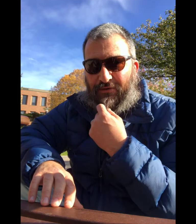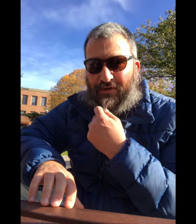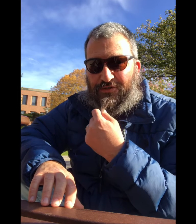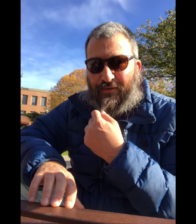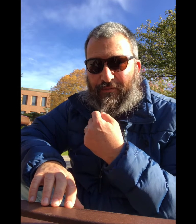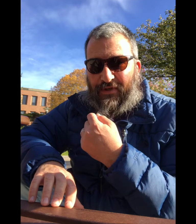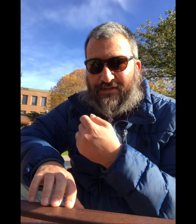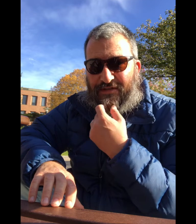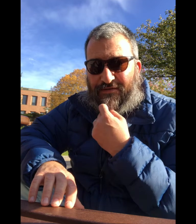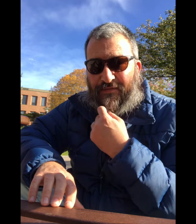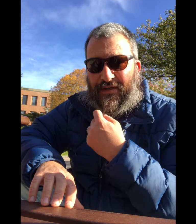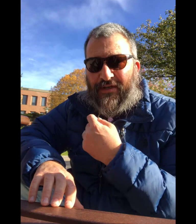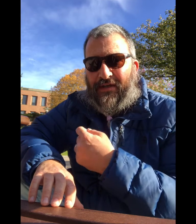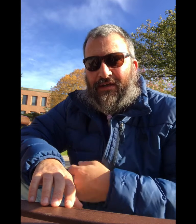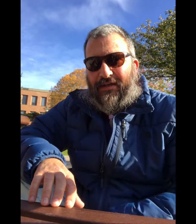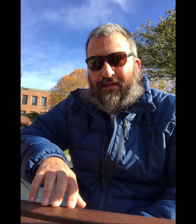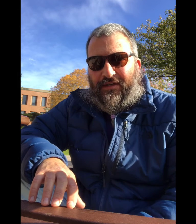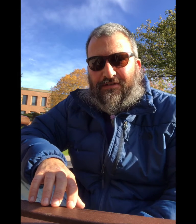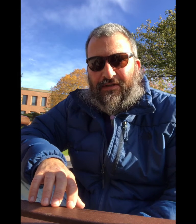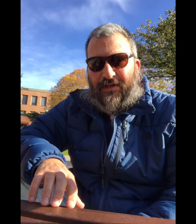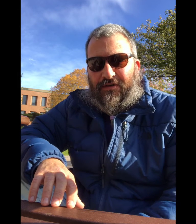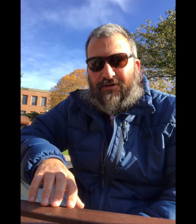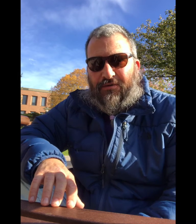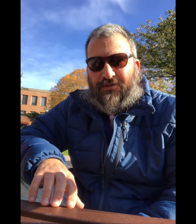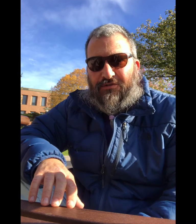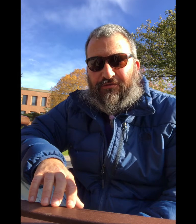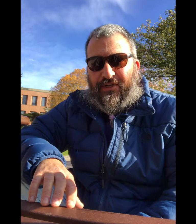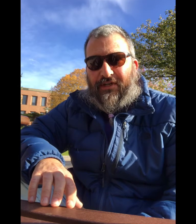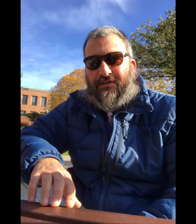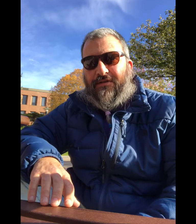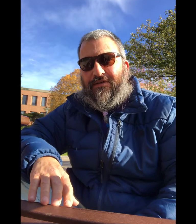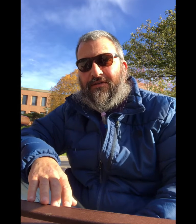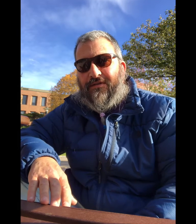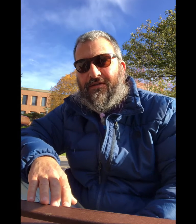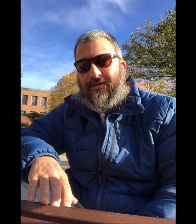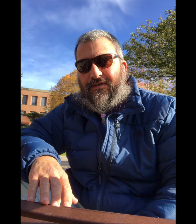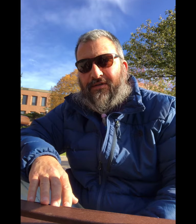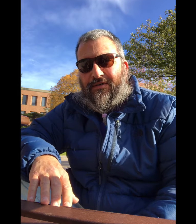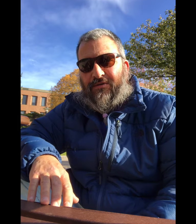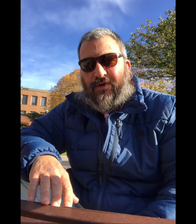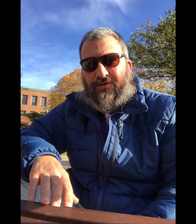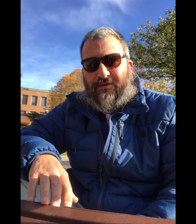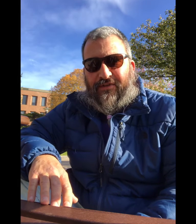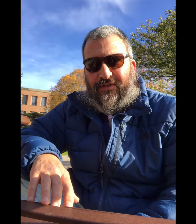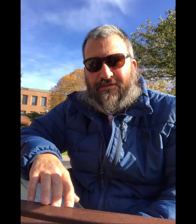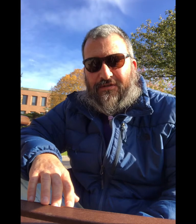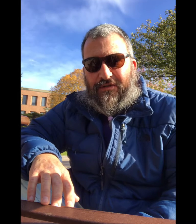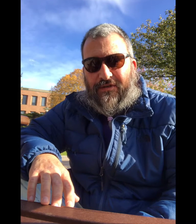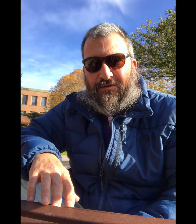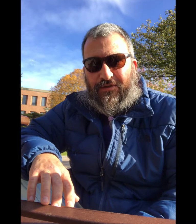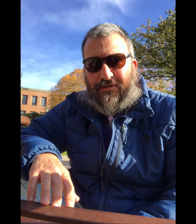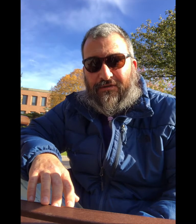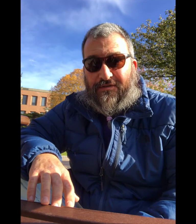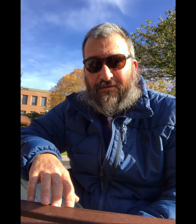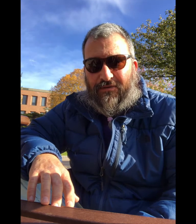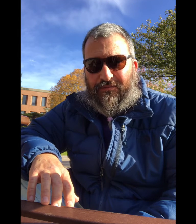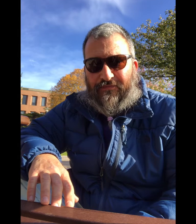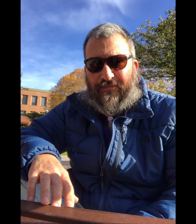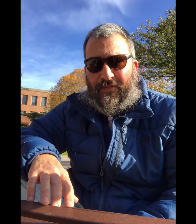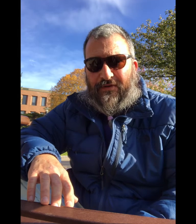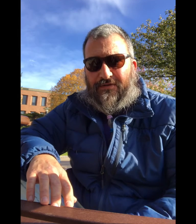or extremum exist is that they are going to find where derivatives equal zero, so in